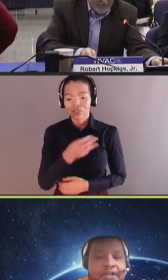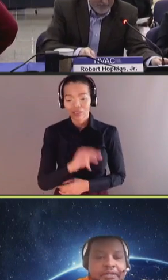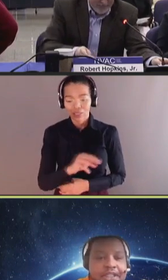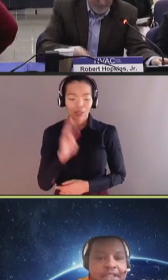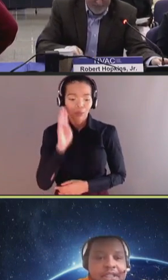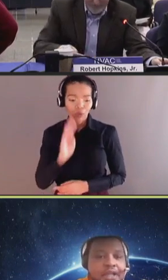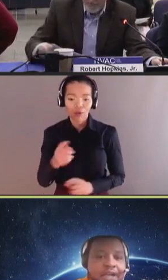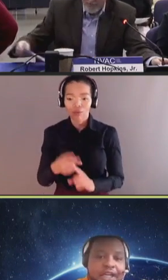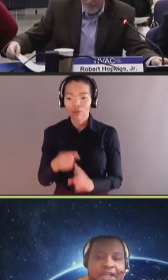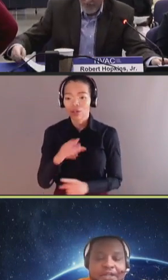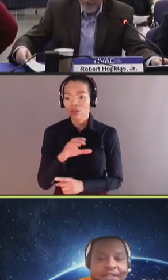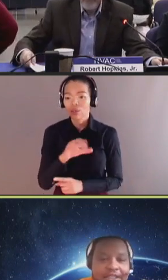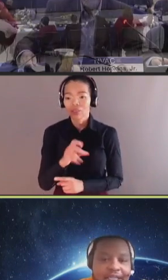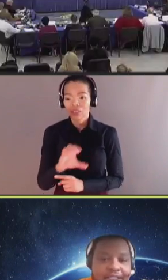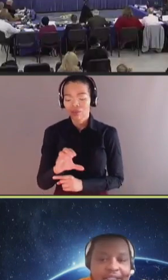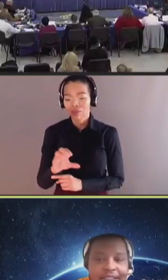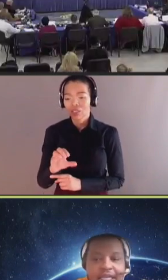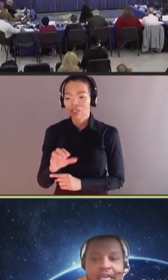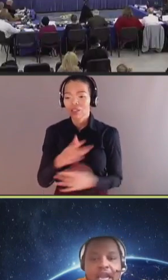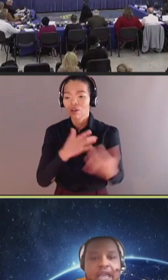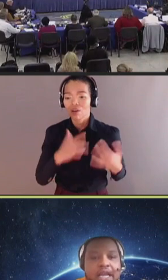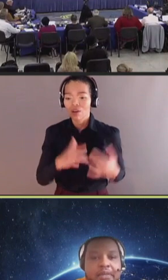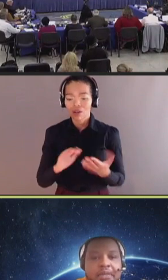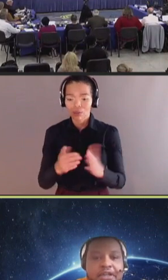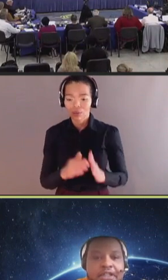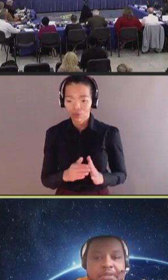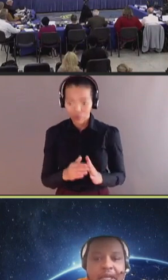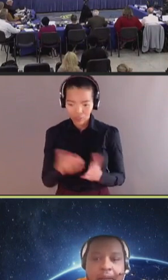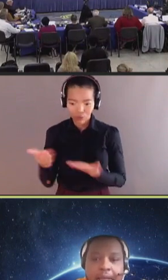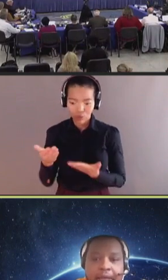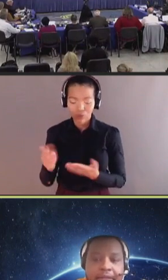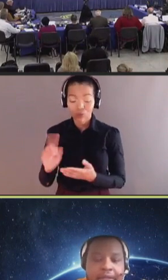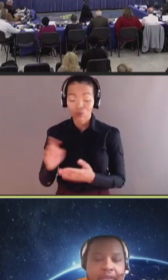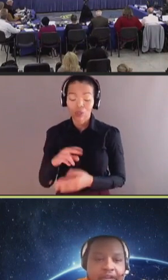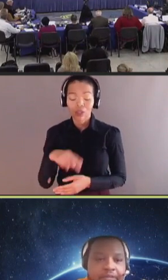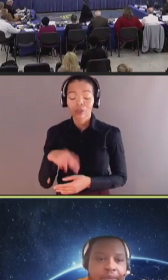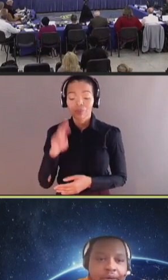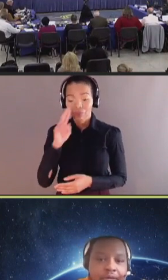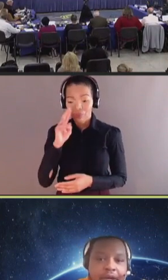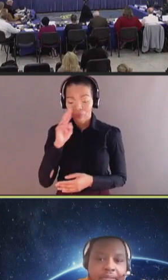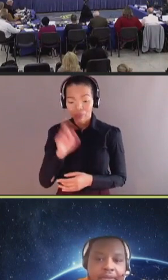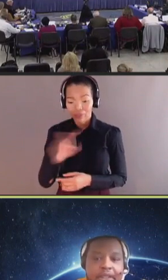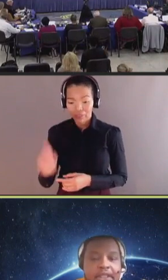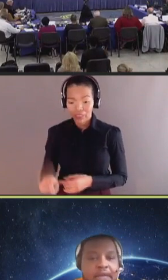Services located in Houston, Texas. And I'm here to speak about the P4VE Program